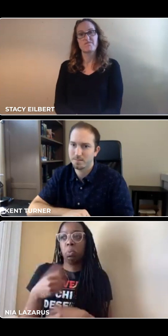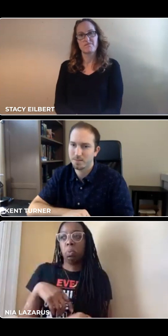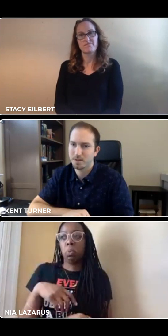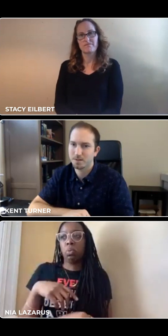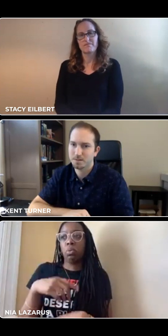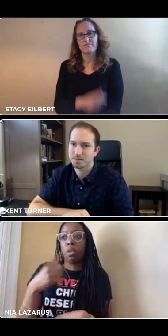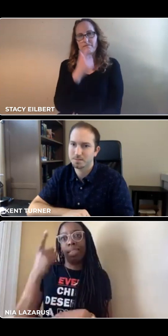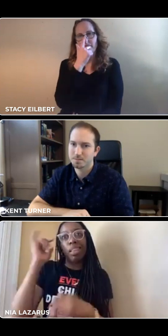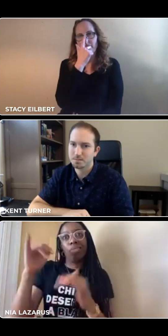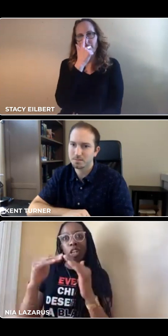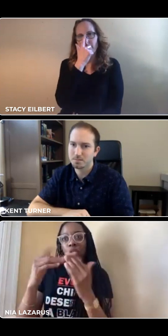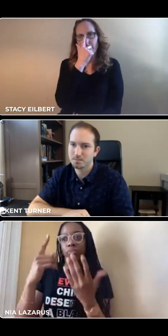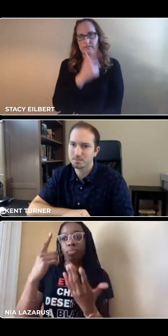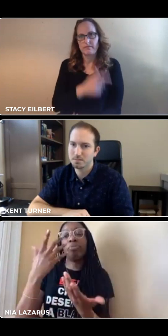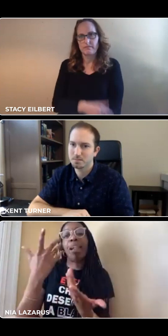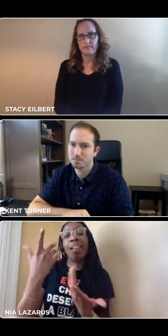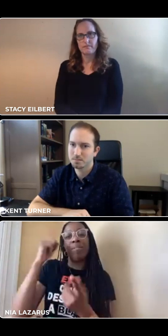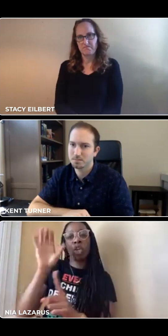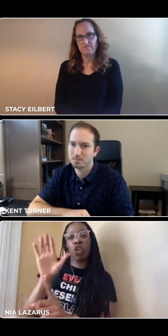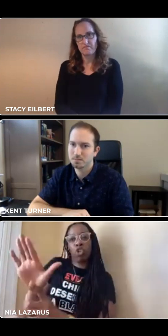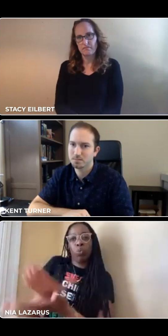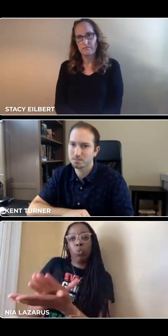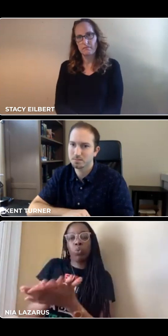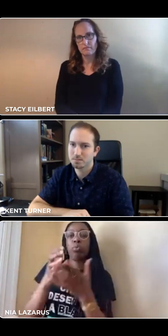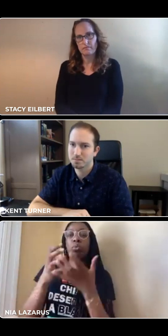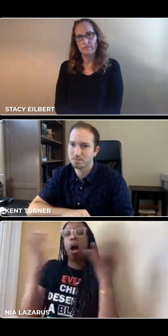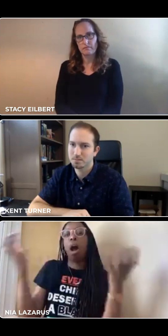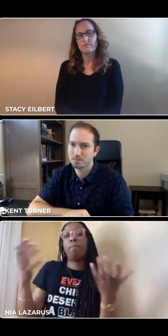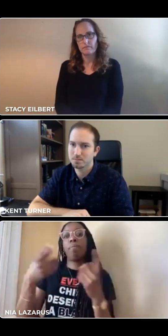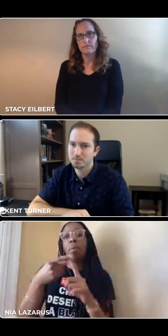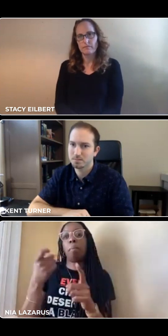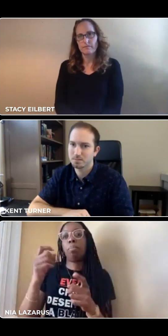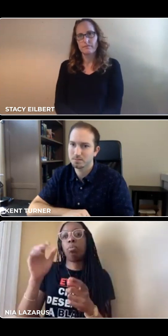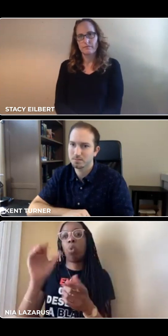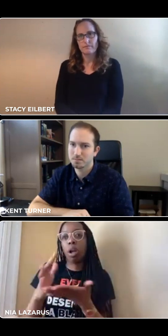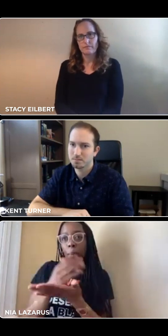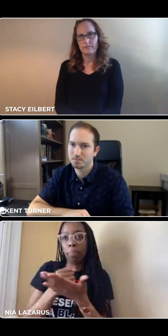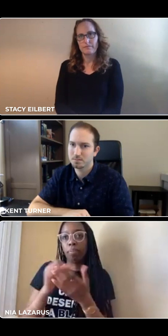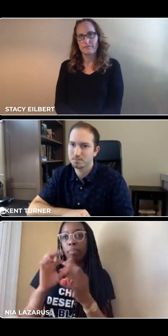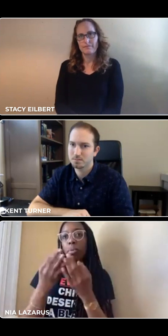It's an elementary, mainstream school. And, I think it's fair. I think, because of their